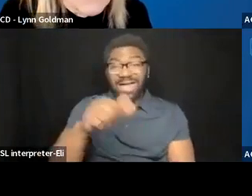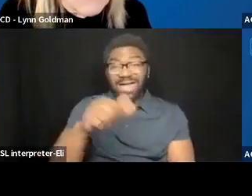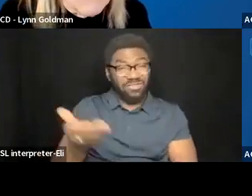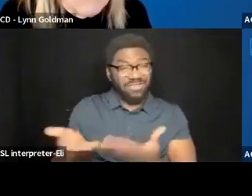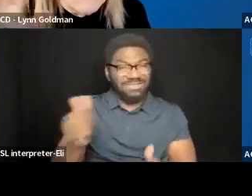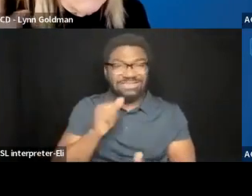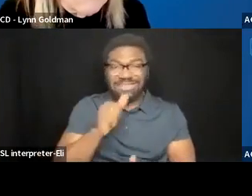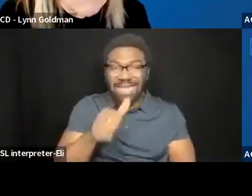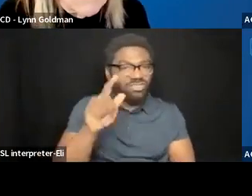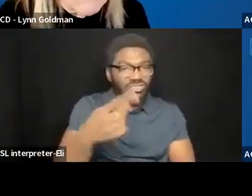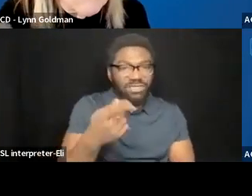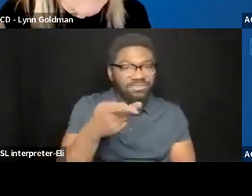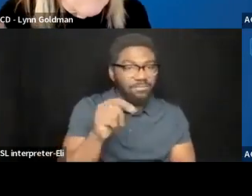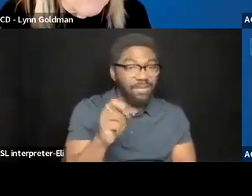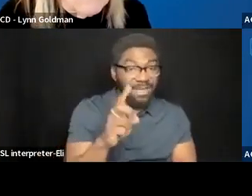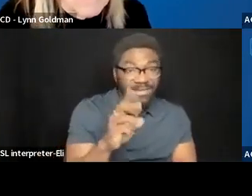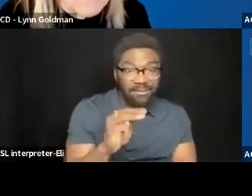to trigger similar kinds of lab responses.